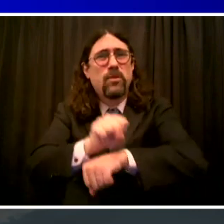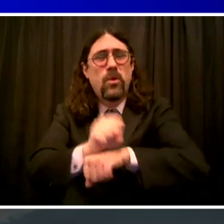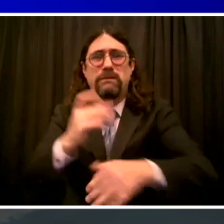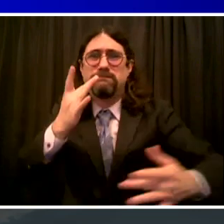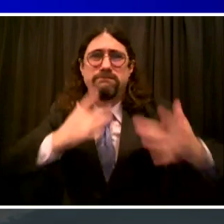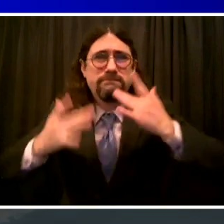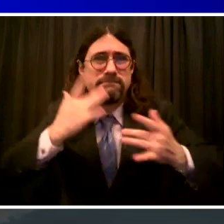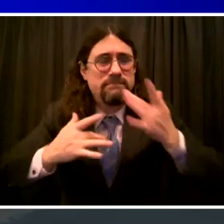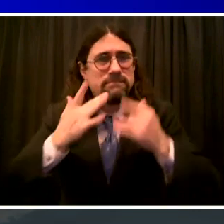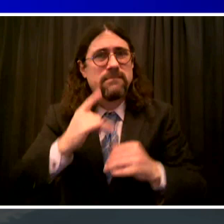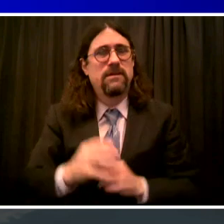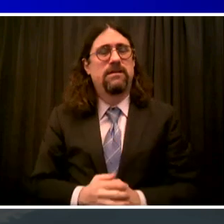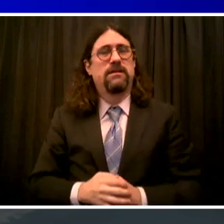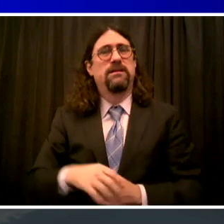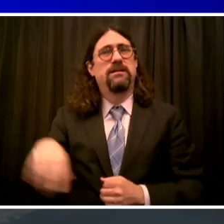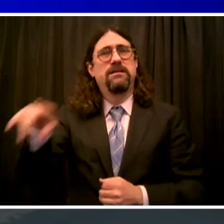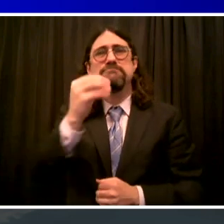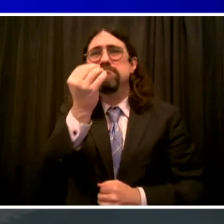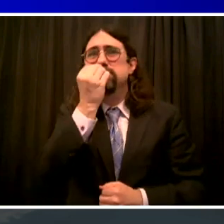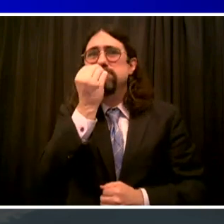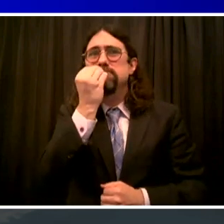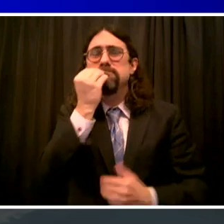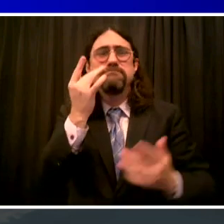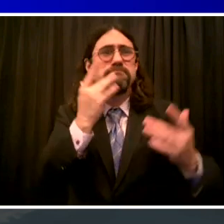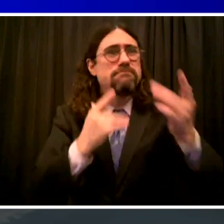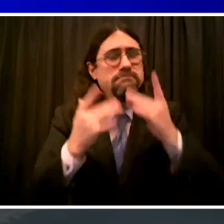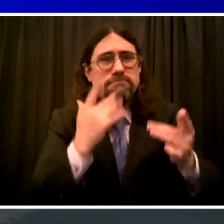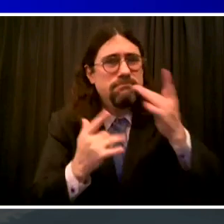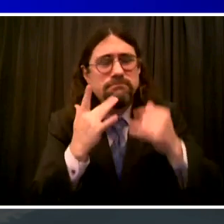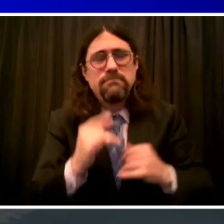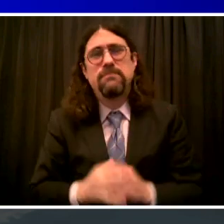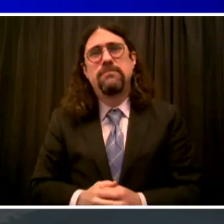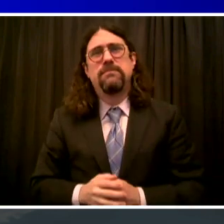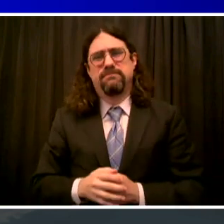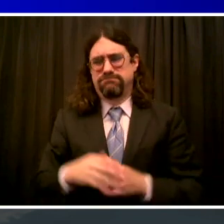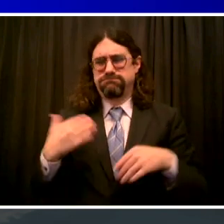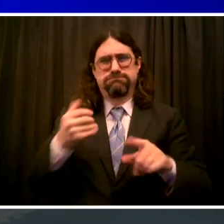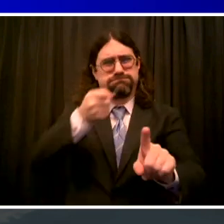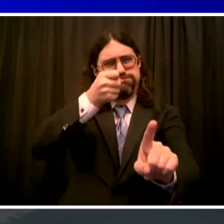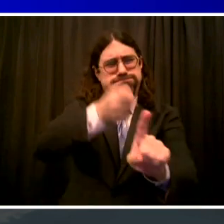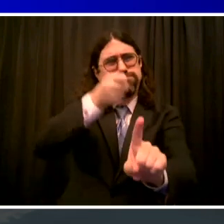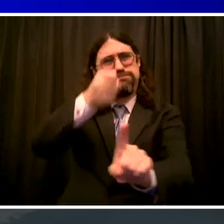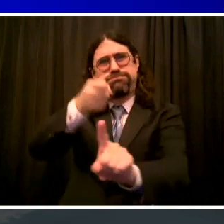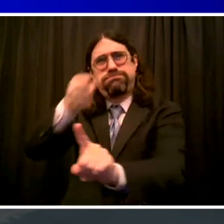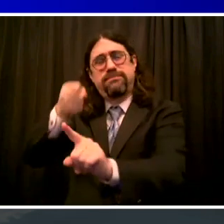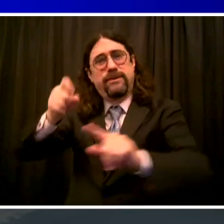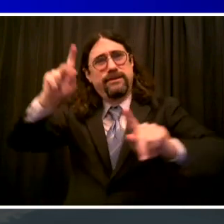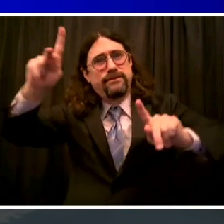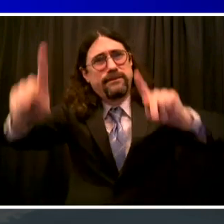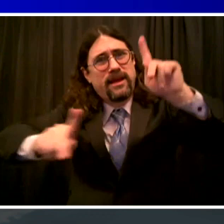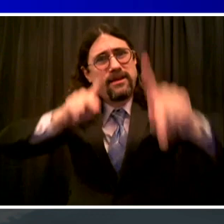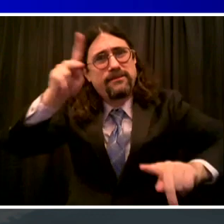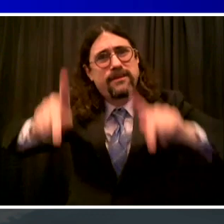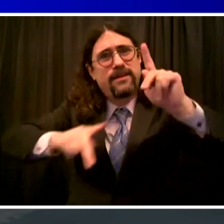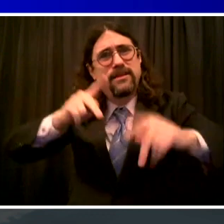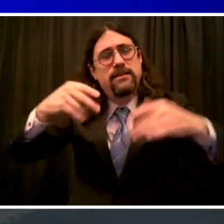KNOW WHERE THEIR NEXT MEAL IS COMING FROM. THAST' WHAT MATTERS MOST. THE HUMAN RLEAITY THAT WE'RE FACING.